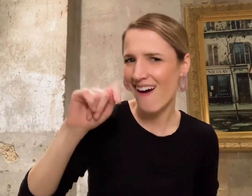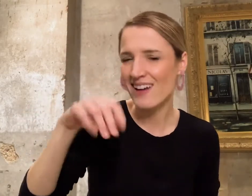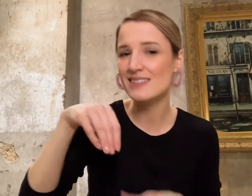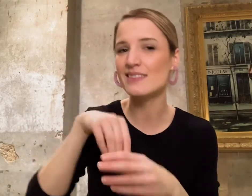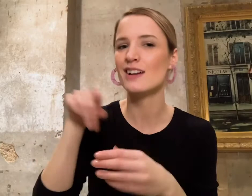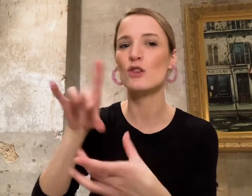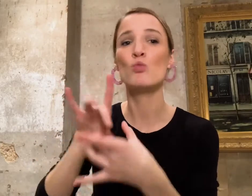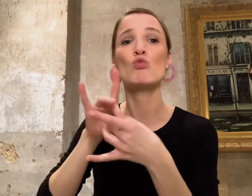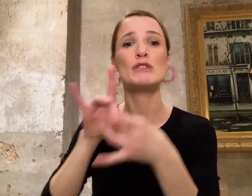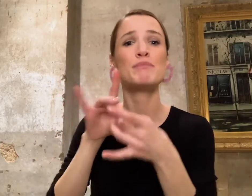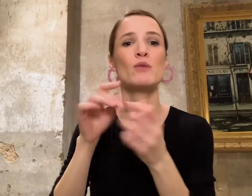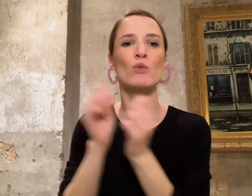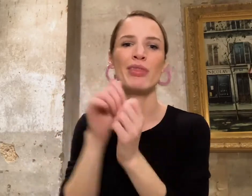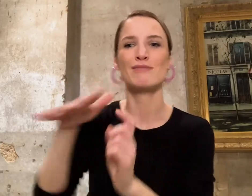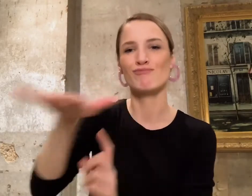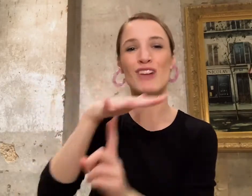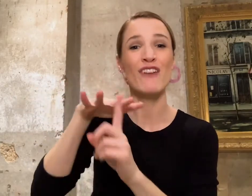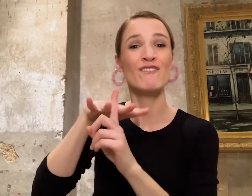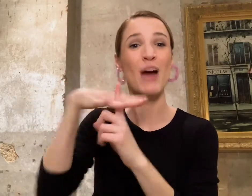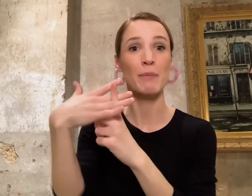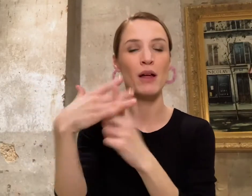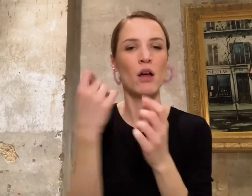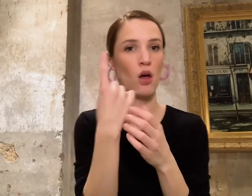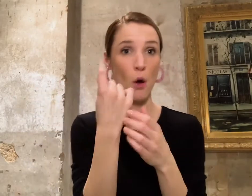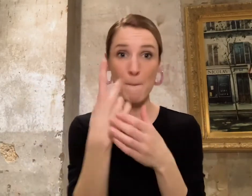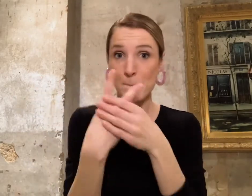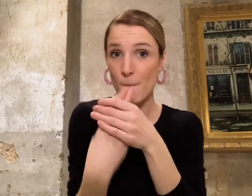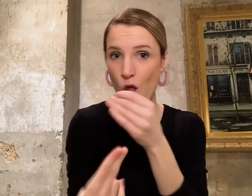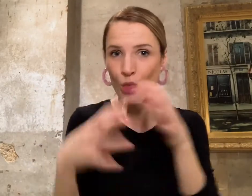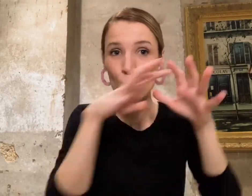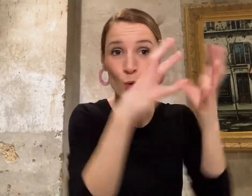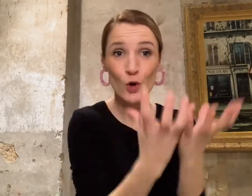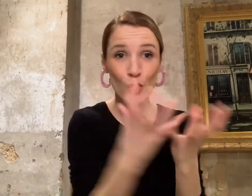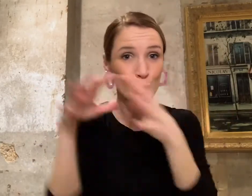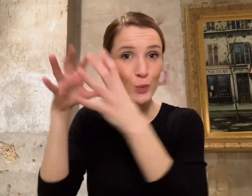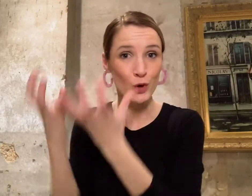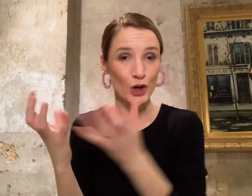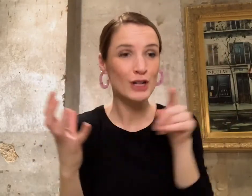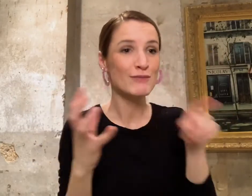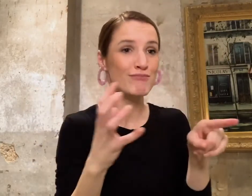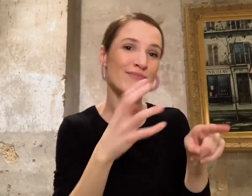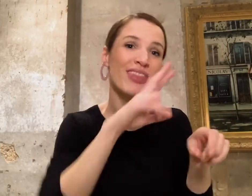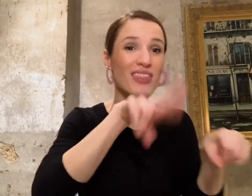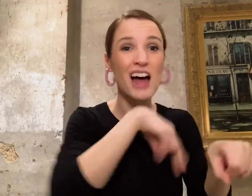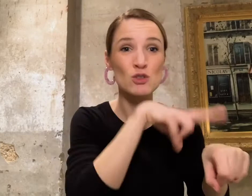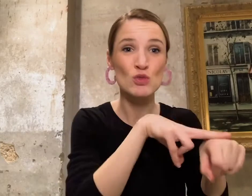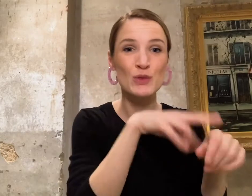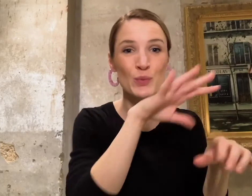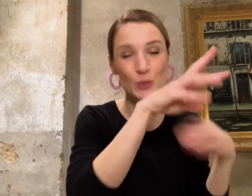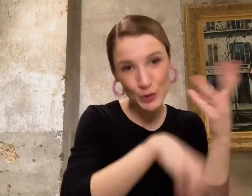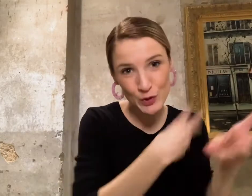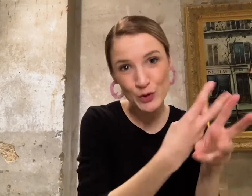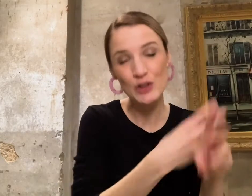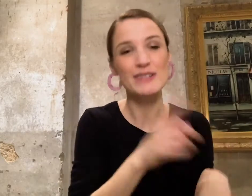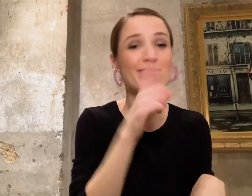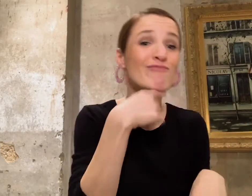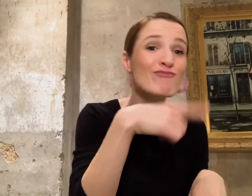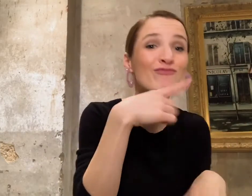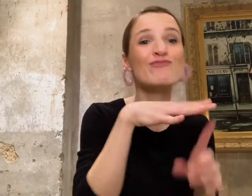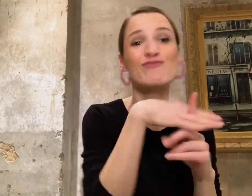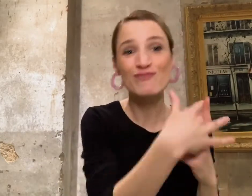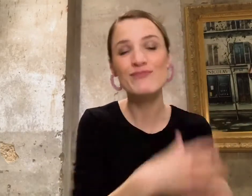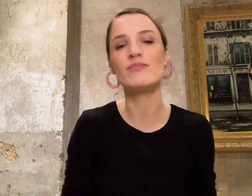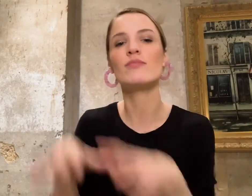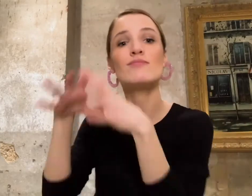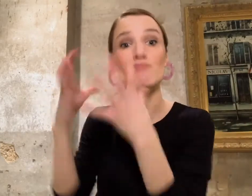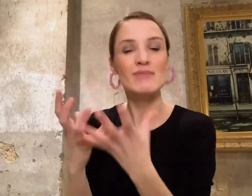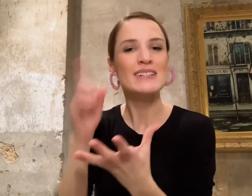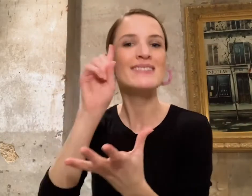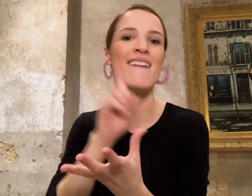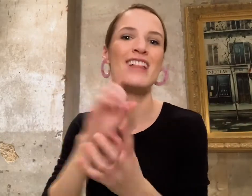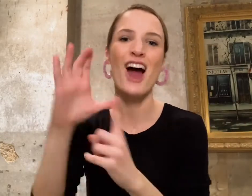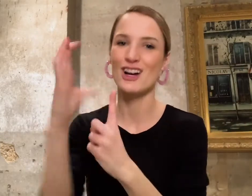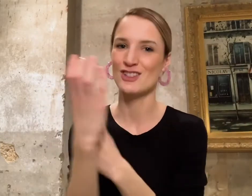in relationship with the environment (both the natural world and Deaf cultural environment),